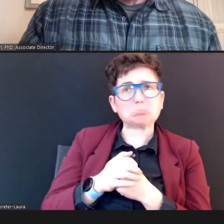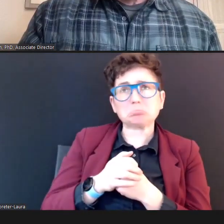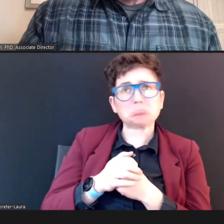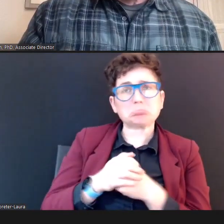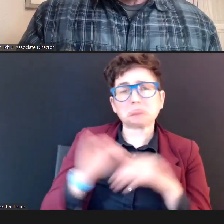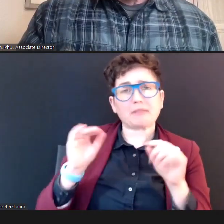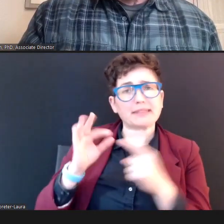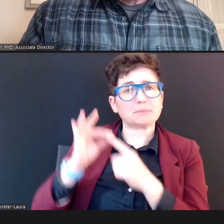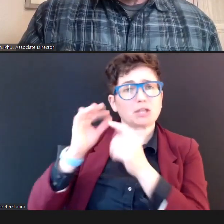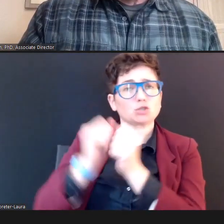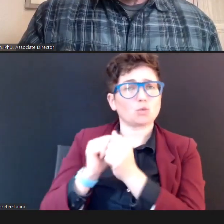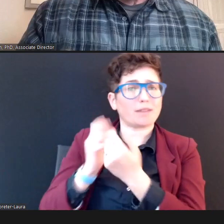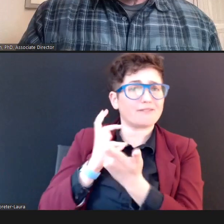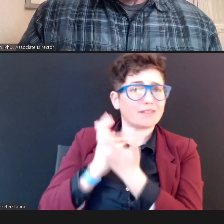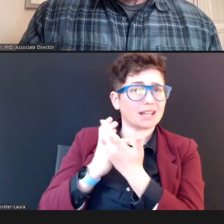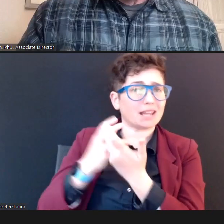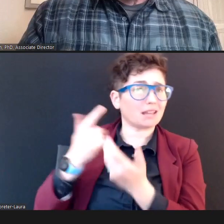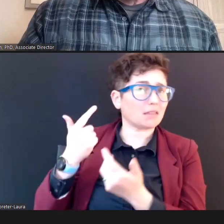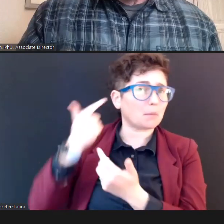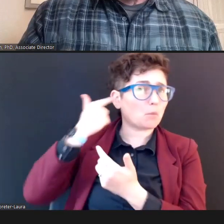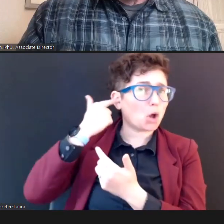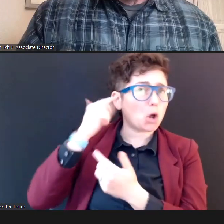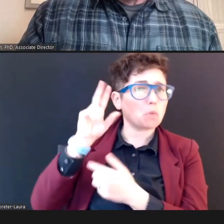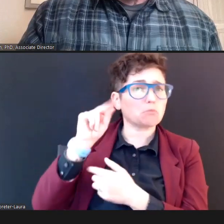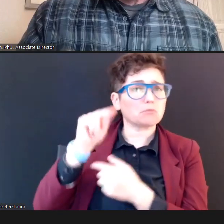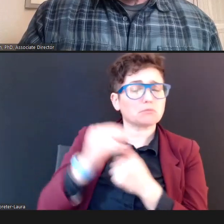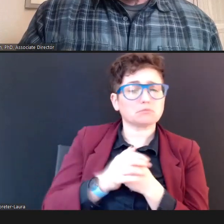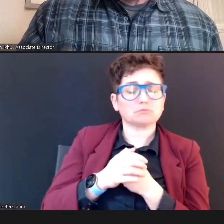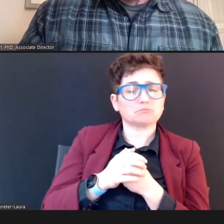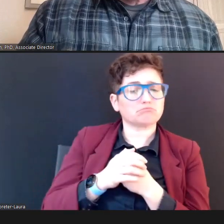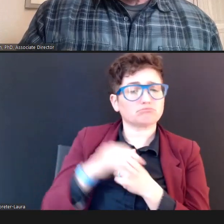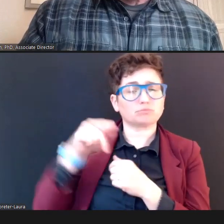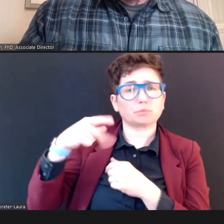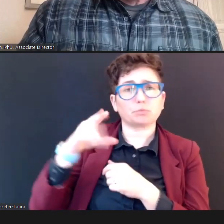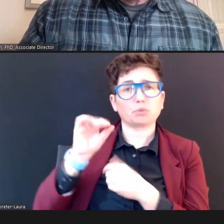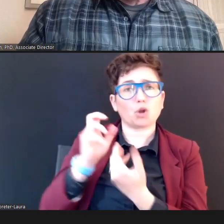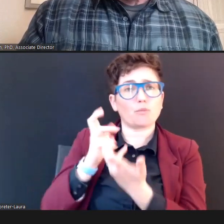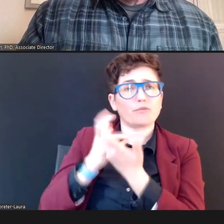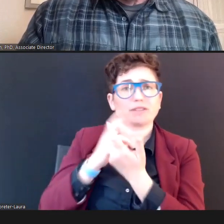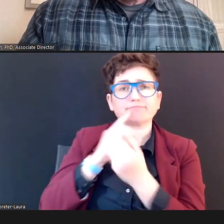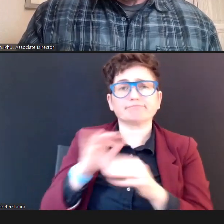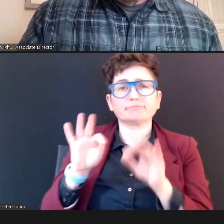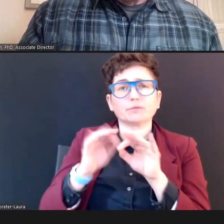with fitting the probe other than that